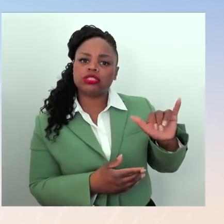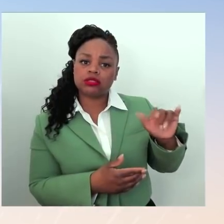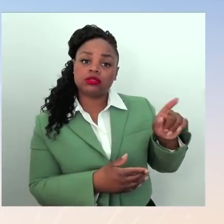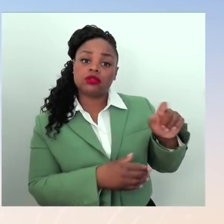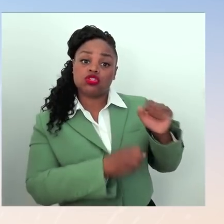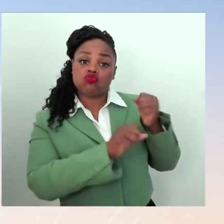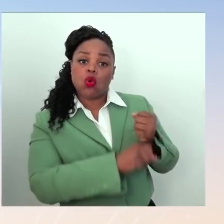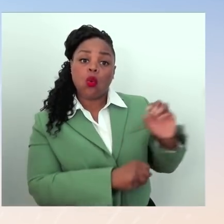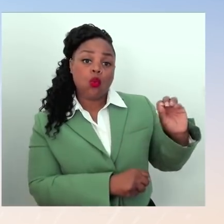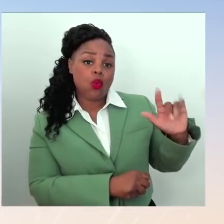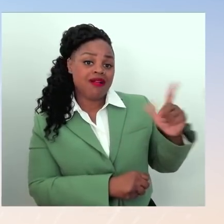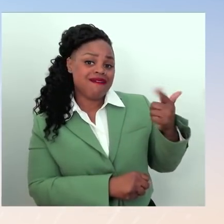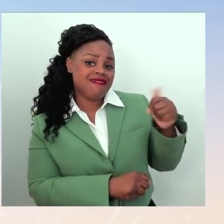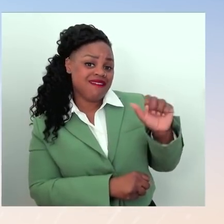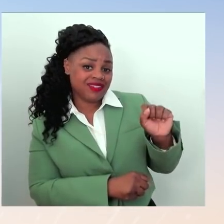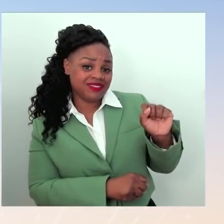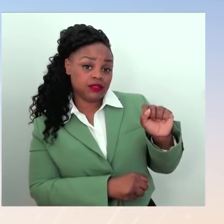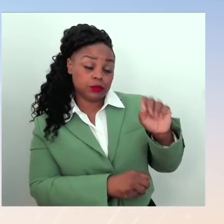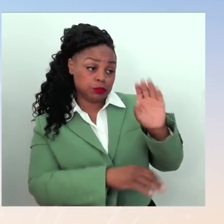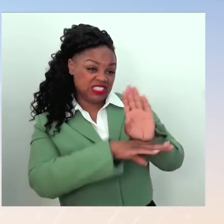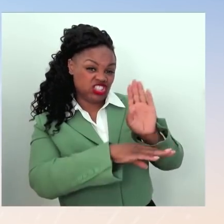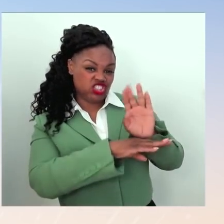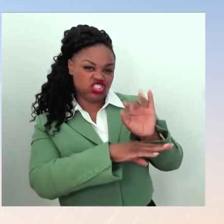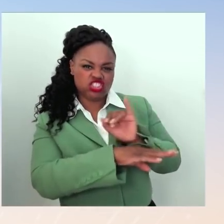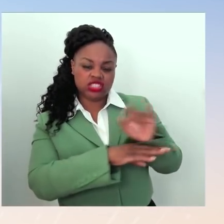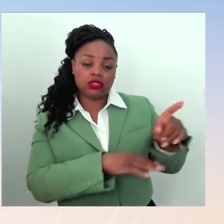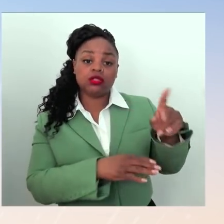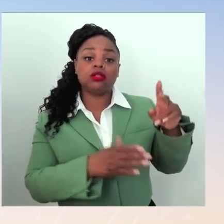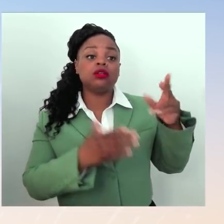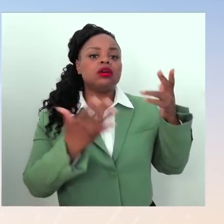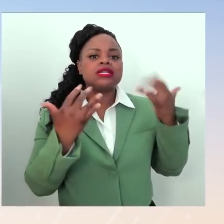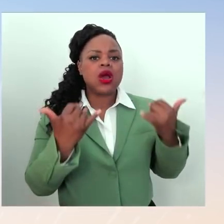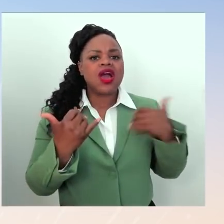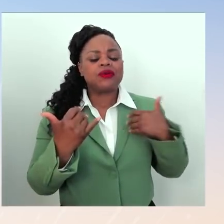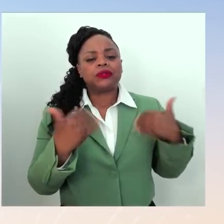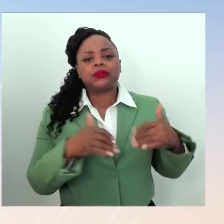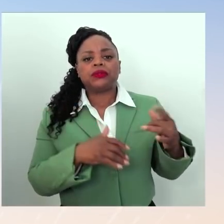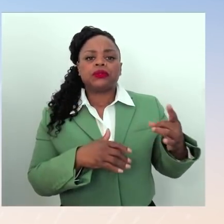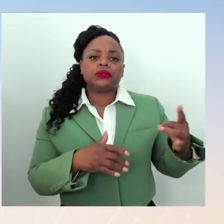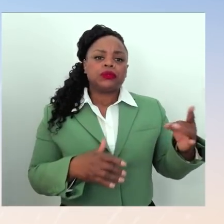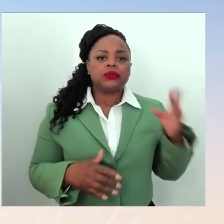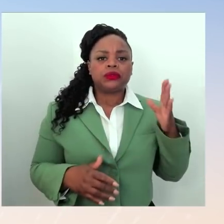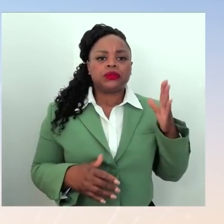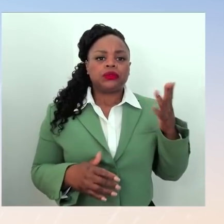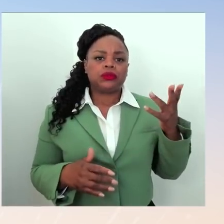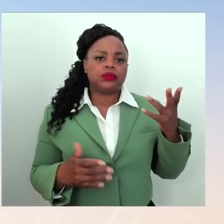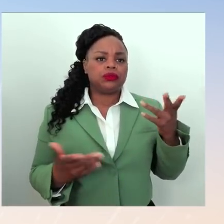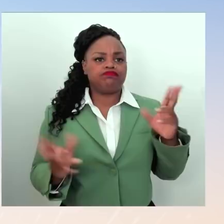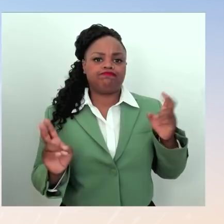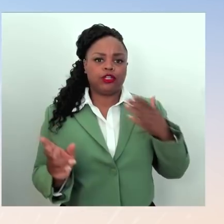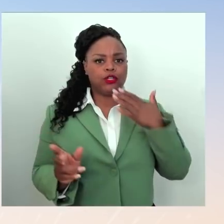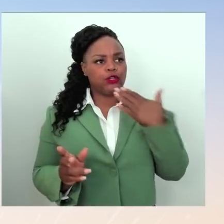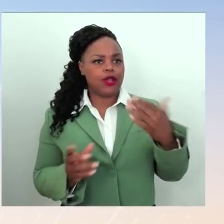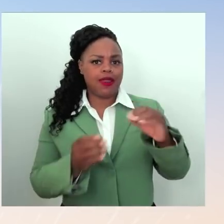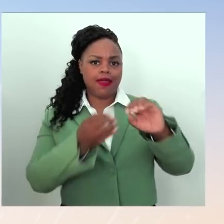it is at record numbers. And we will continue to produce more oil. There are 9,000 approved drilling permits